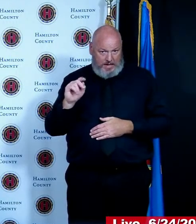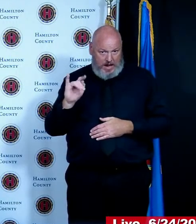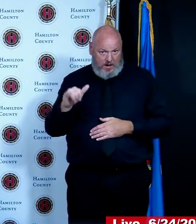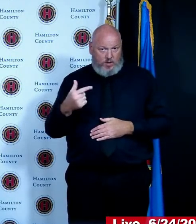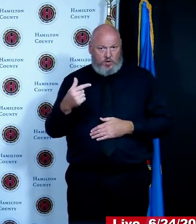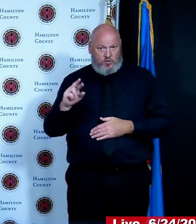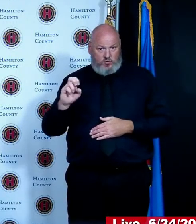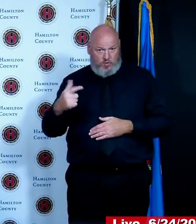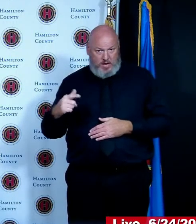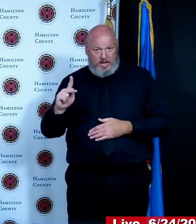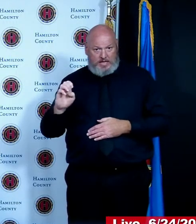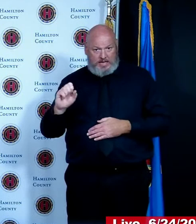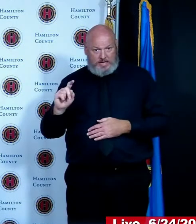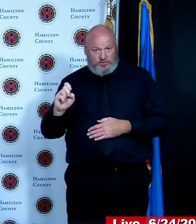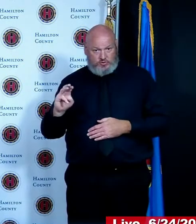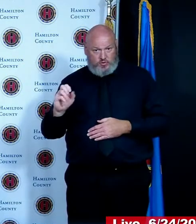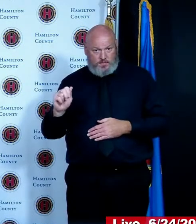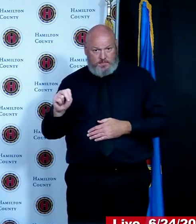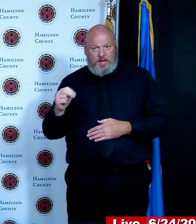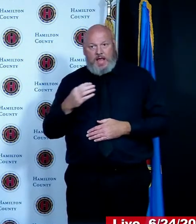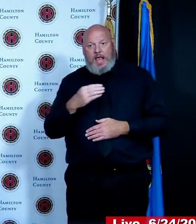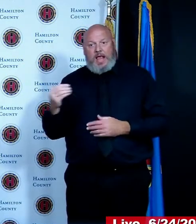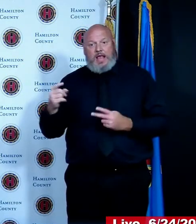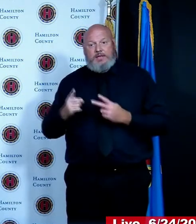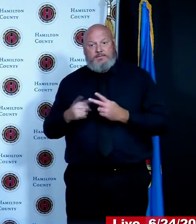the Health Collaborative to talk a little bit about the hospitalization